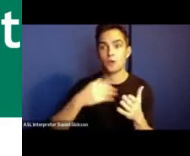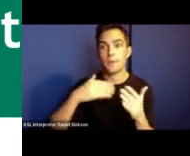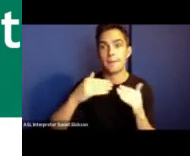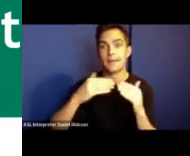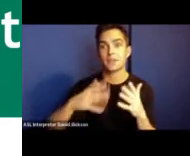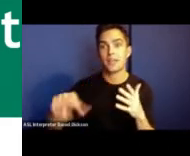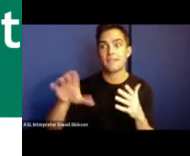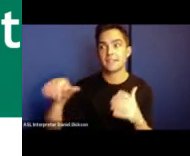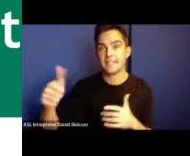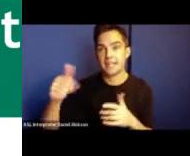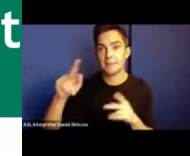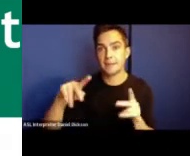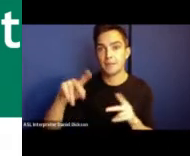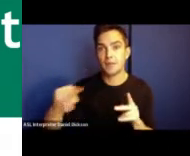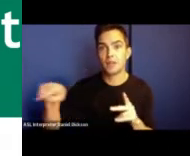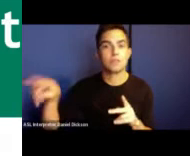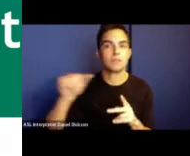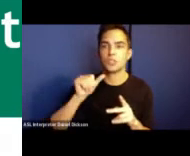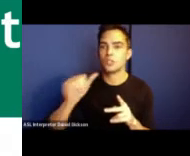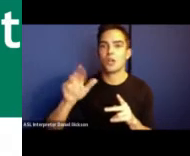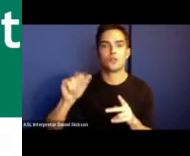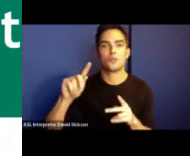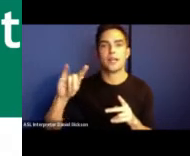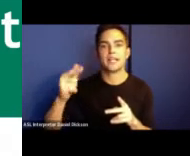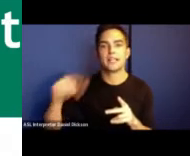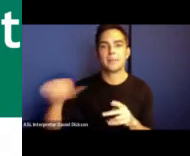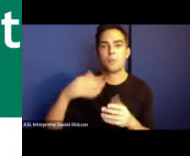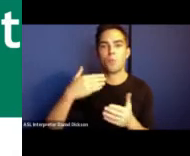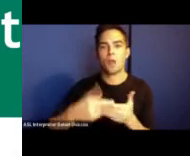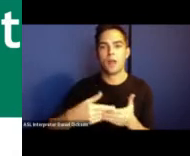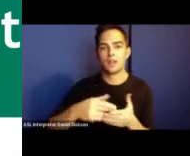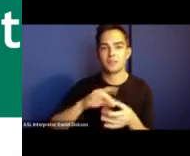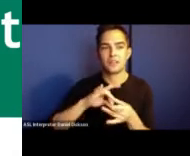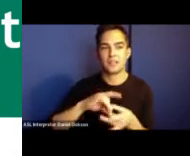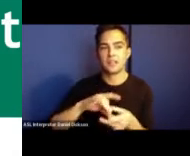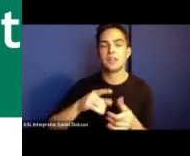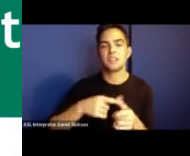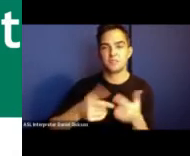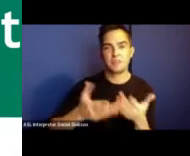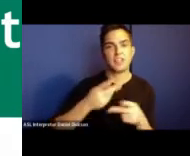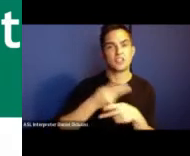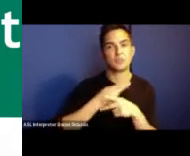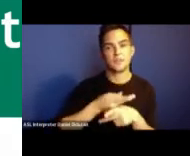people who are not rating them well, as far as connecting, then maybe that's a supervision issue that I need to have a